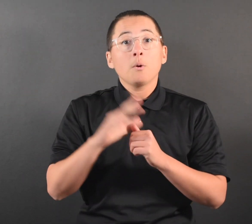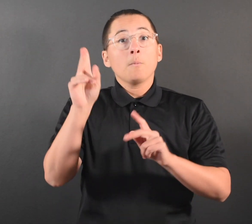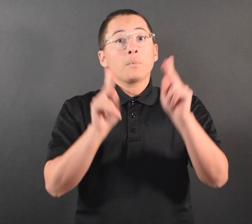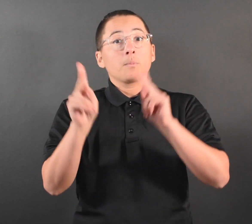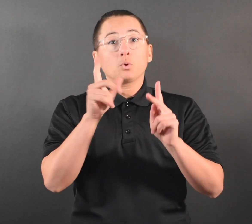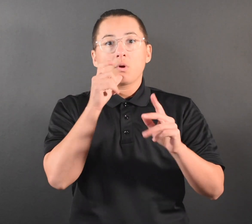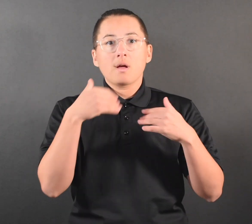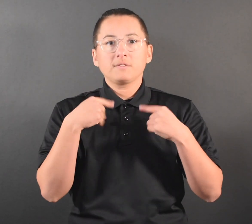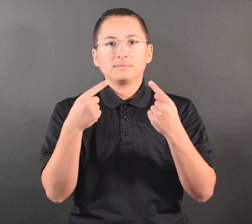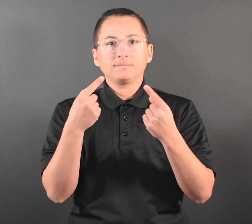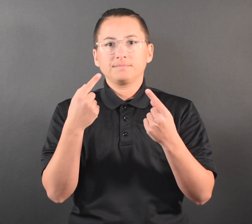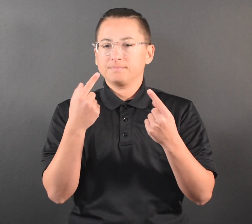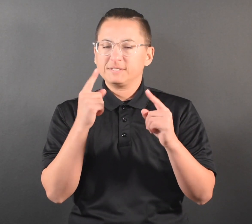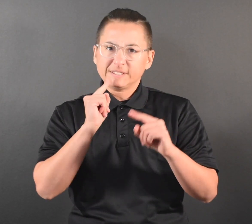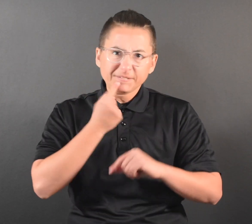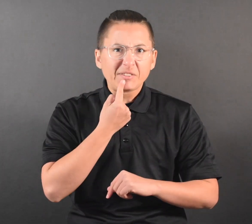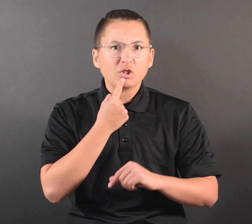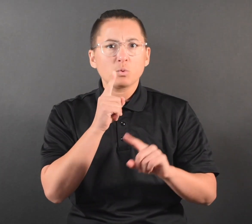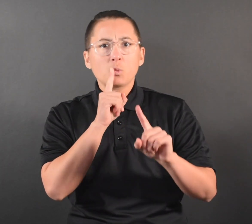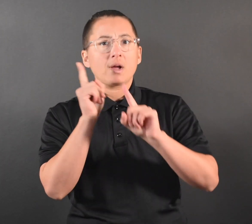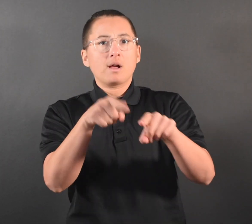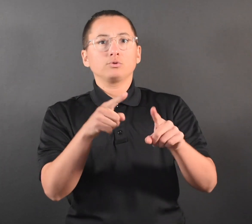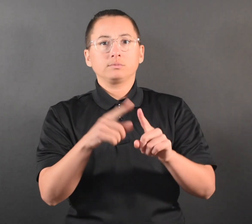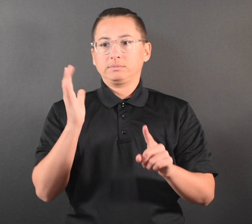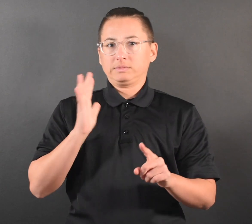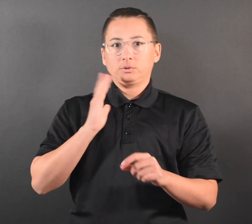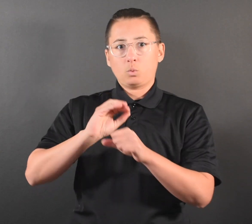People who have had a life-threatening reaction to